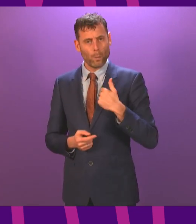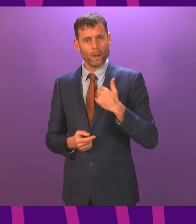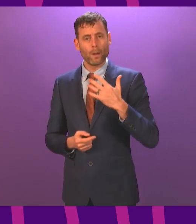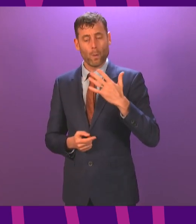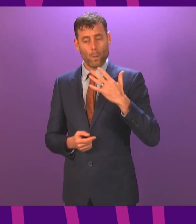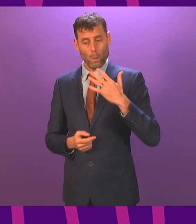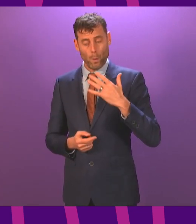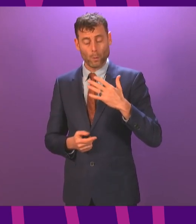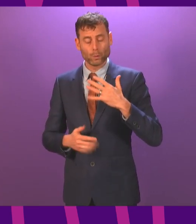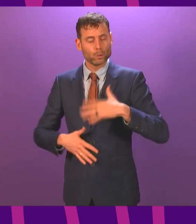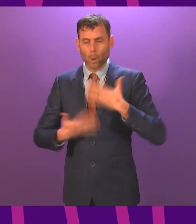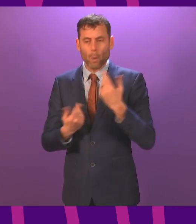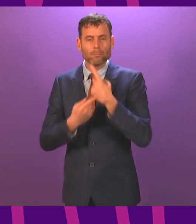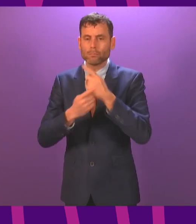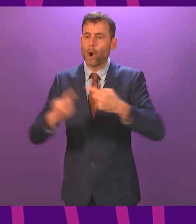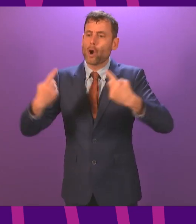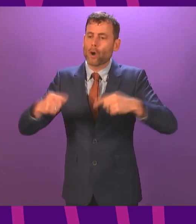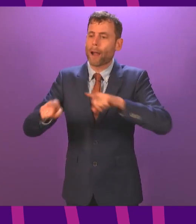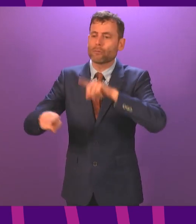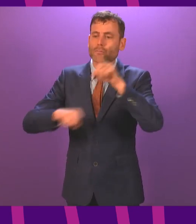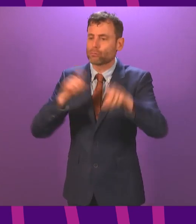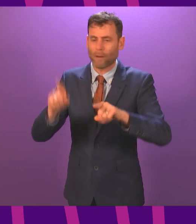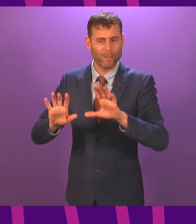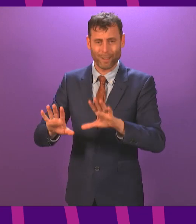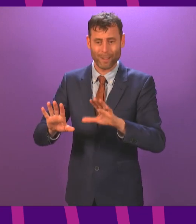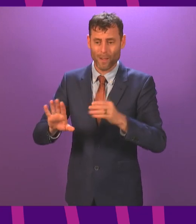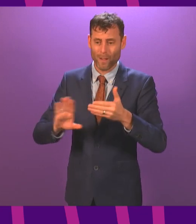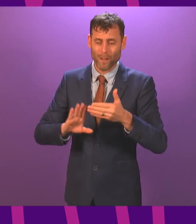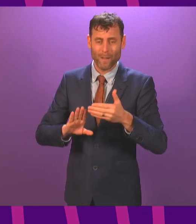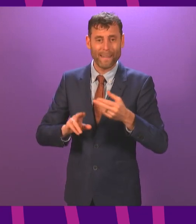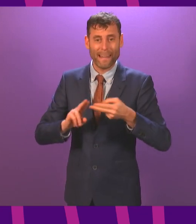restrictions will be kept in place for no longer than we think is necessary, but for